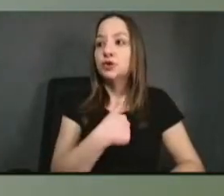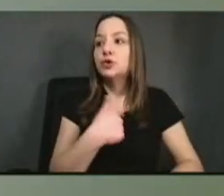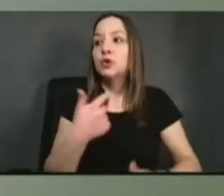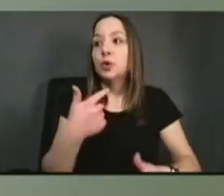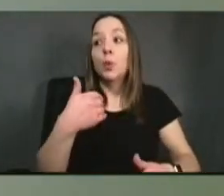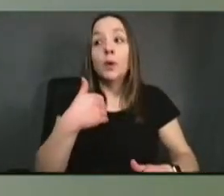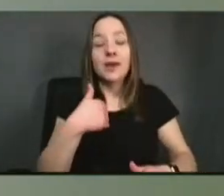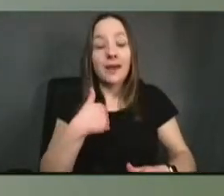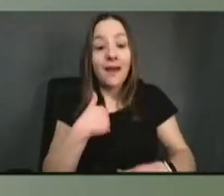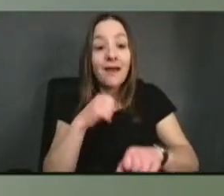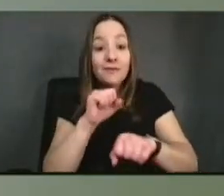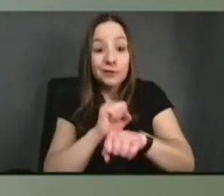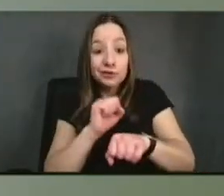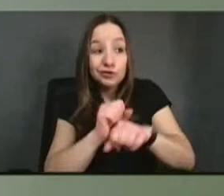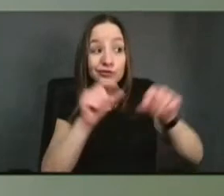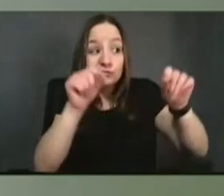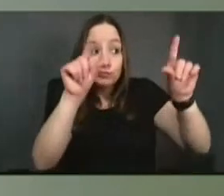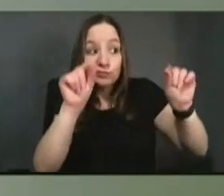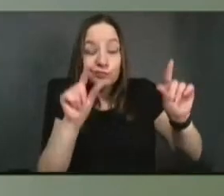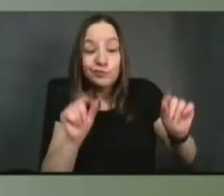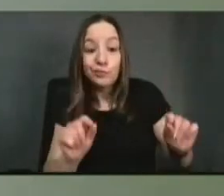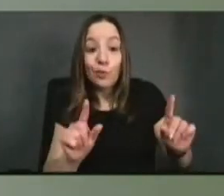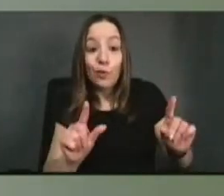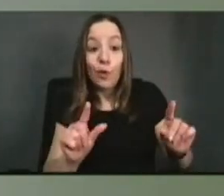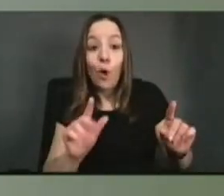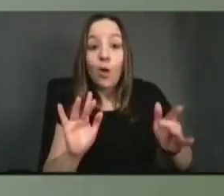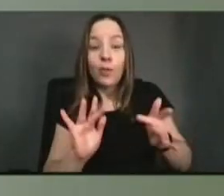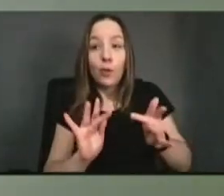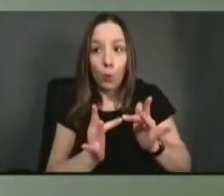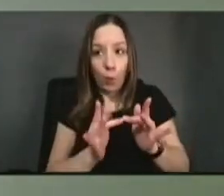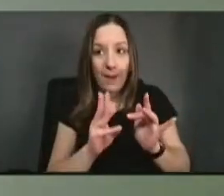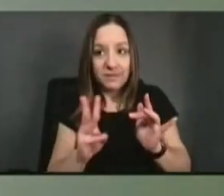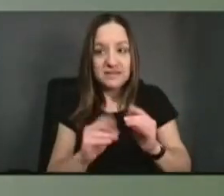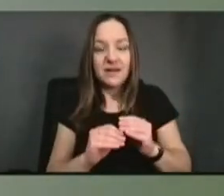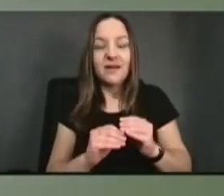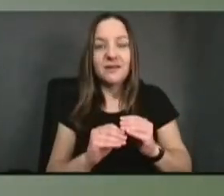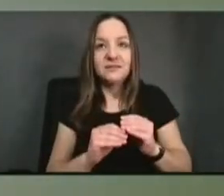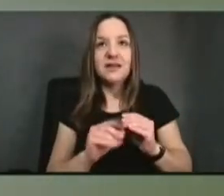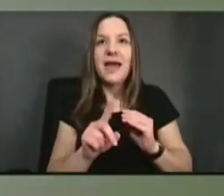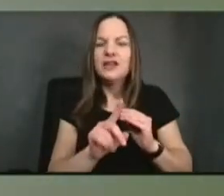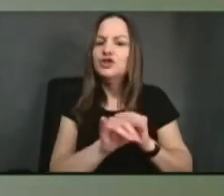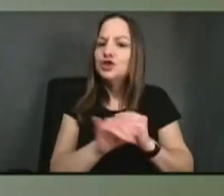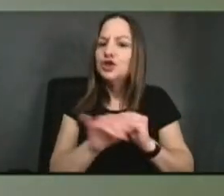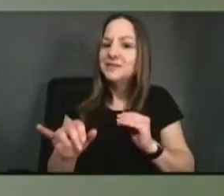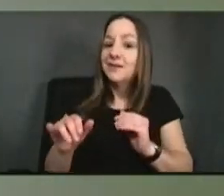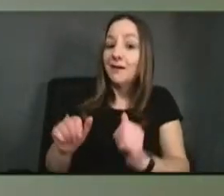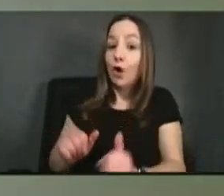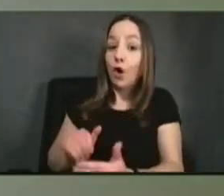and we have the requisitions of certainly on the on the website